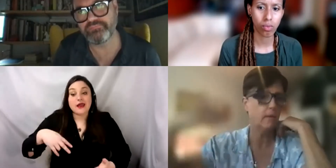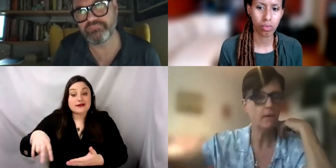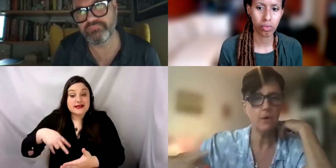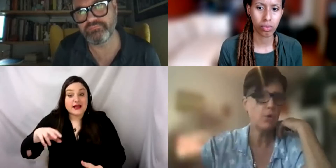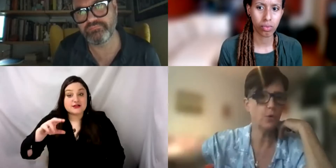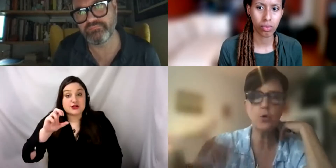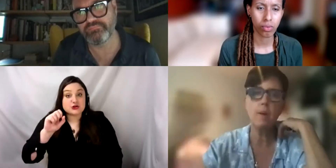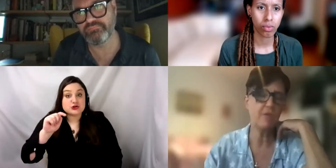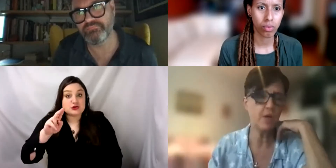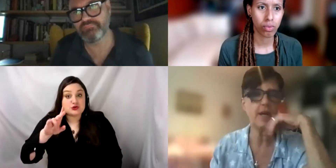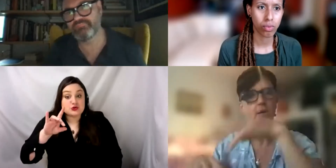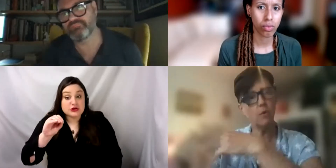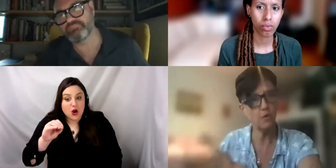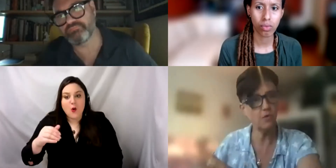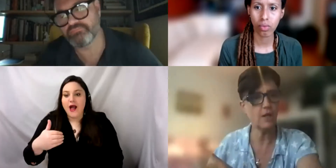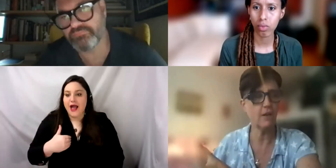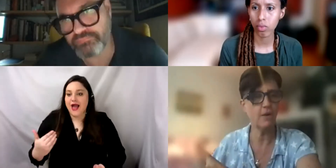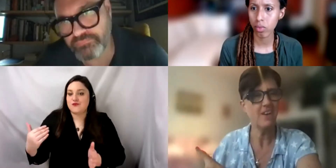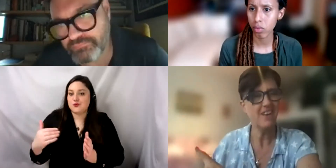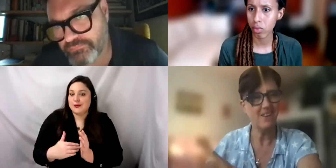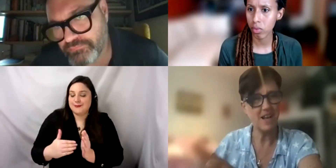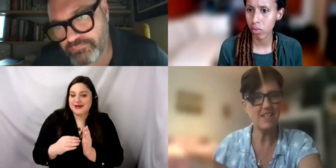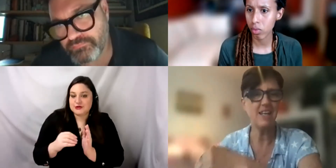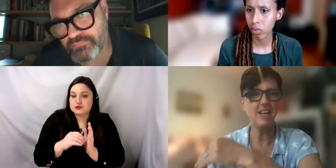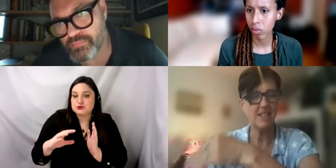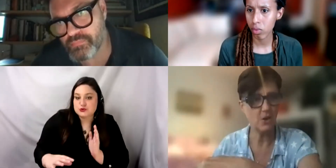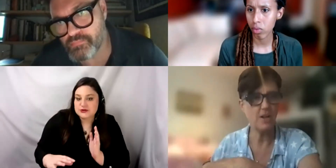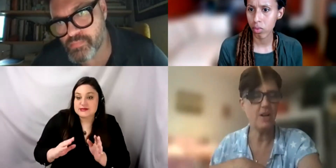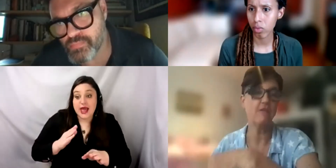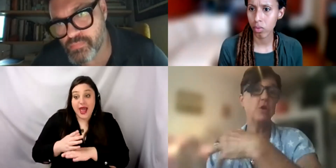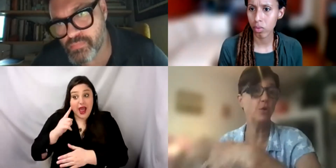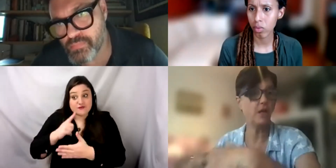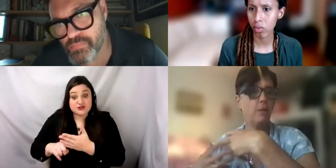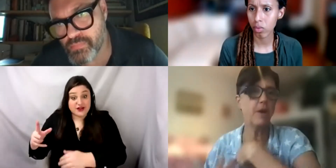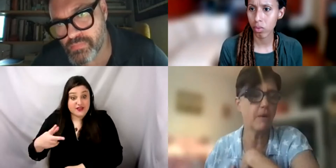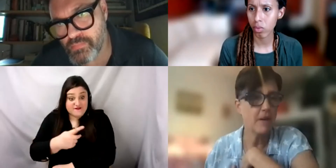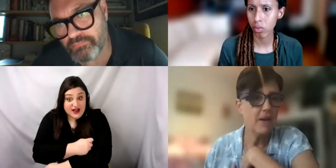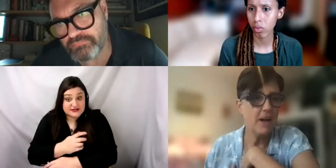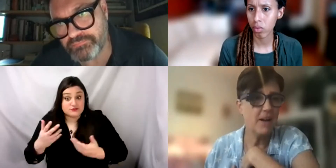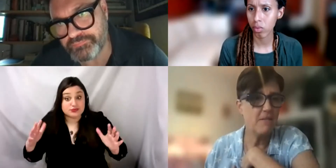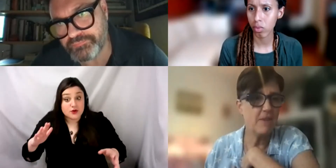Once you have checked there vaccine is that good enough.